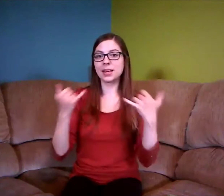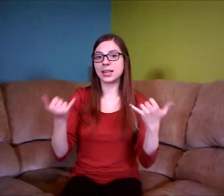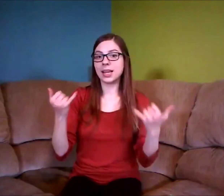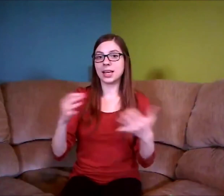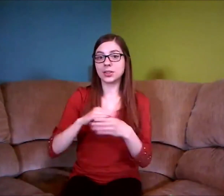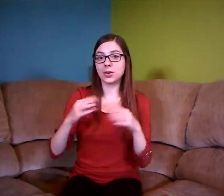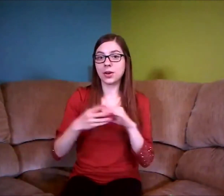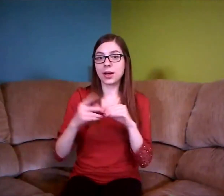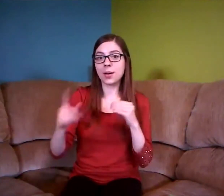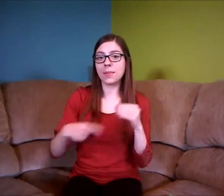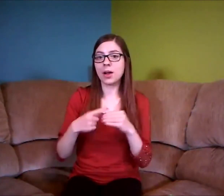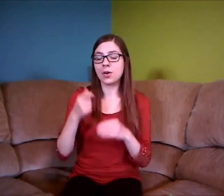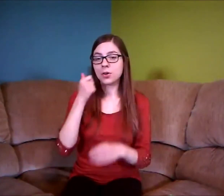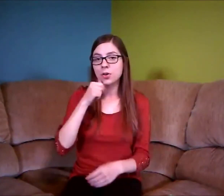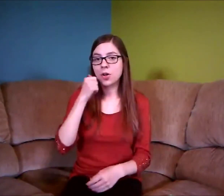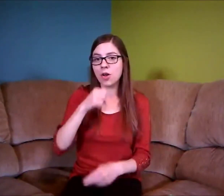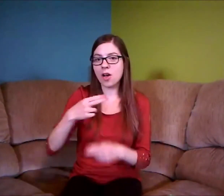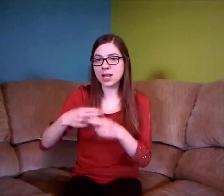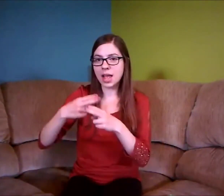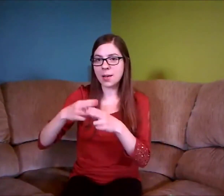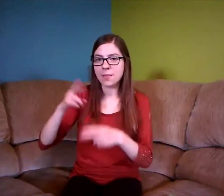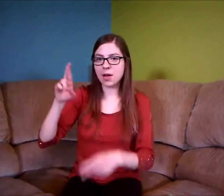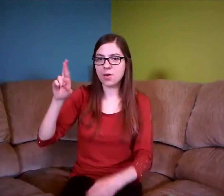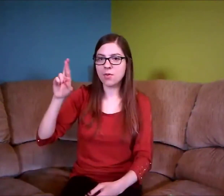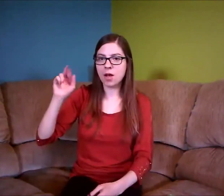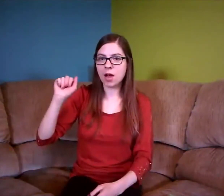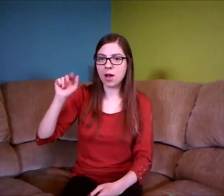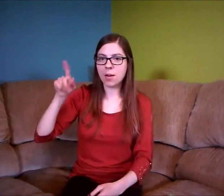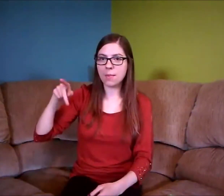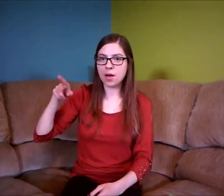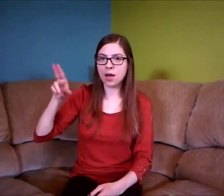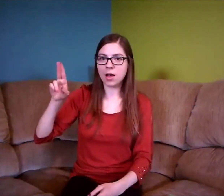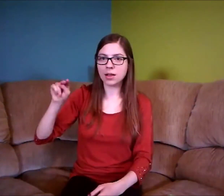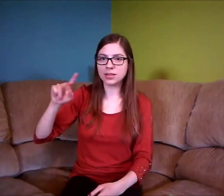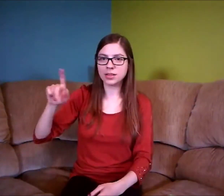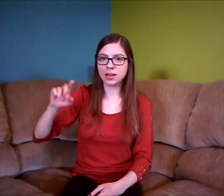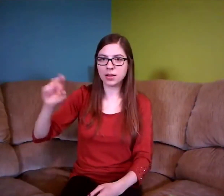Today's story is about Rapunzel.